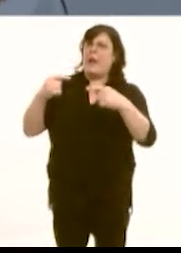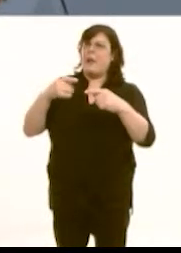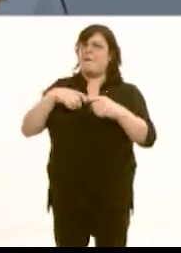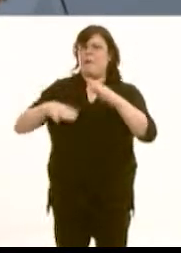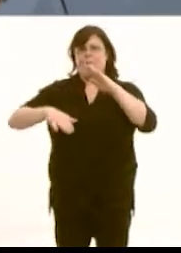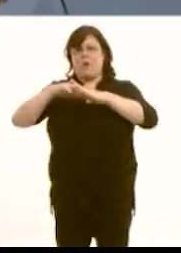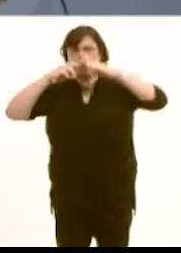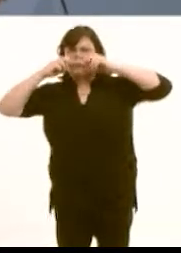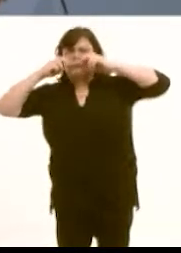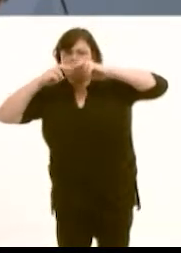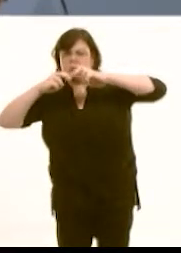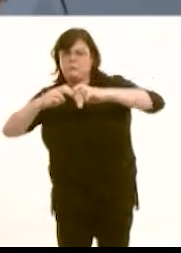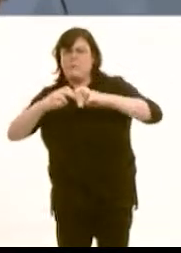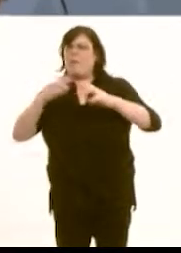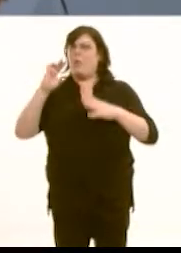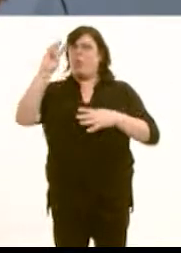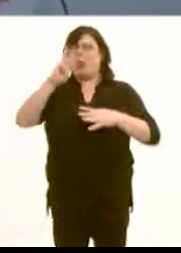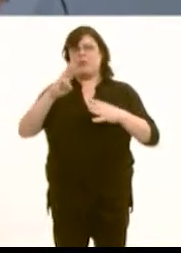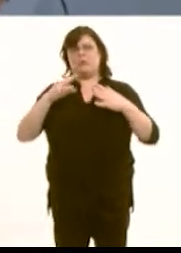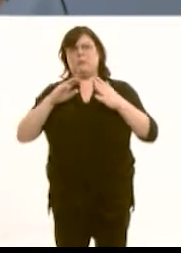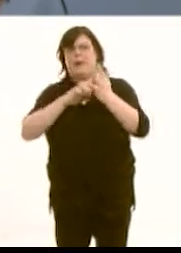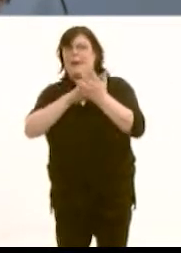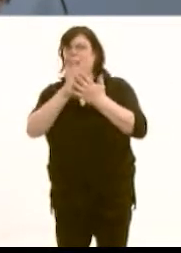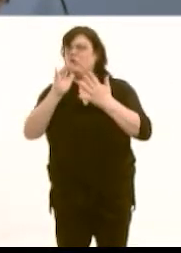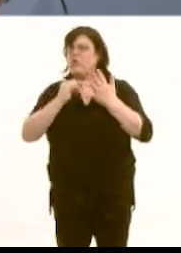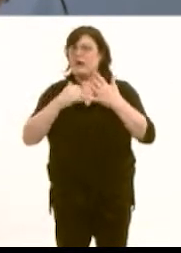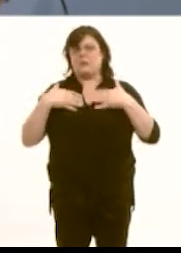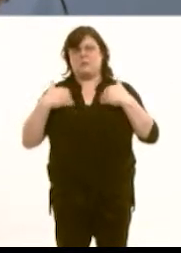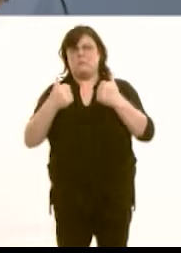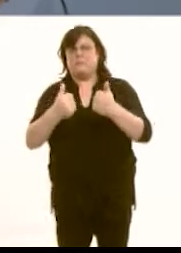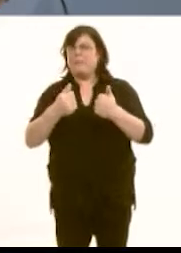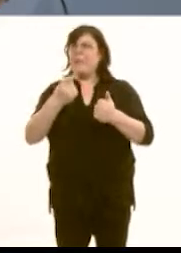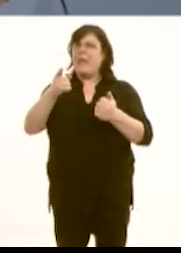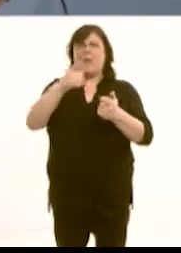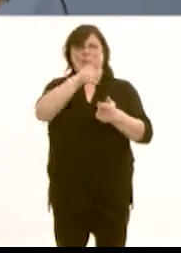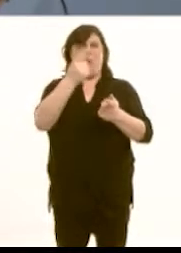into the Welsh NHS. This is a growing bank of evidence thatís come forward again today.